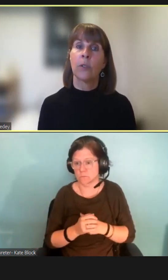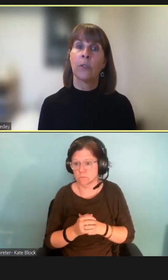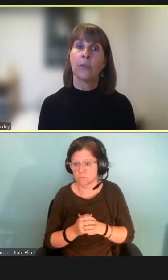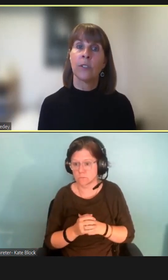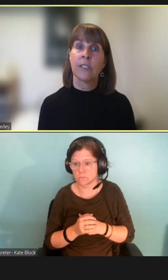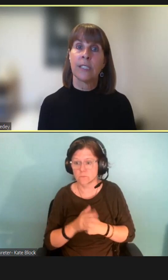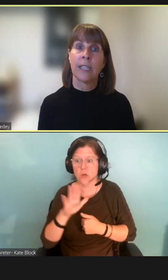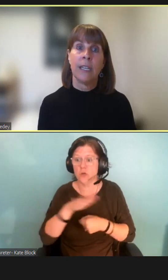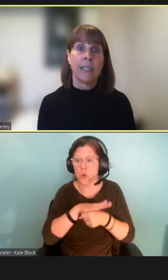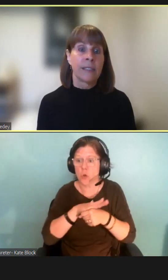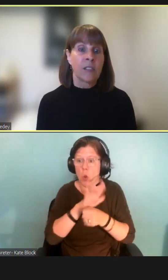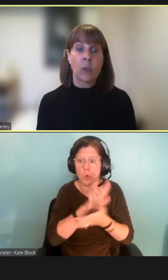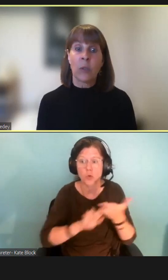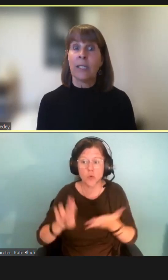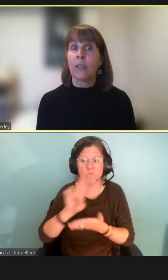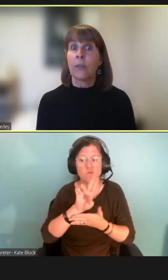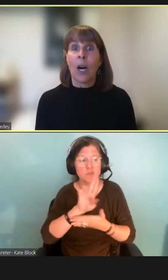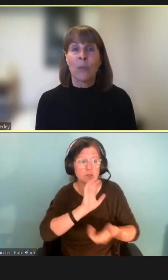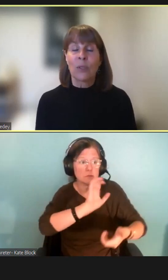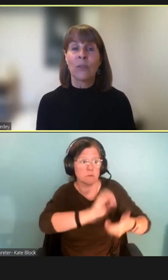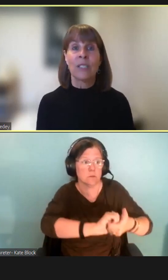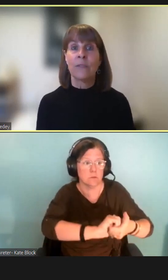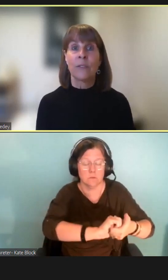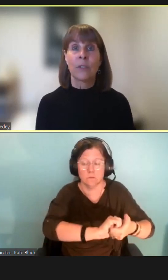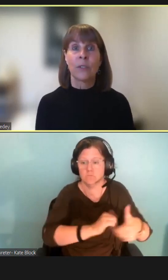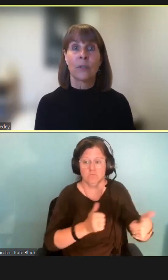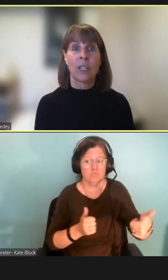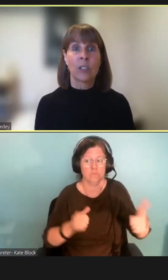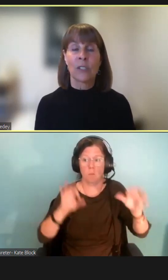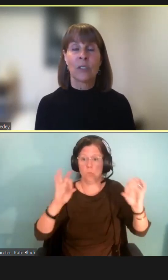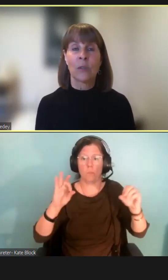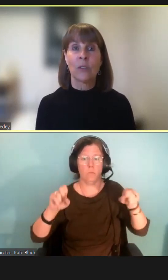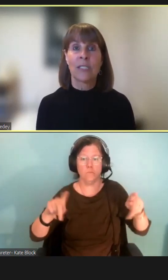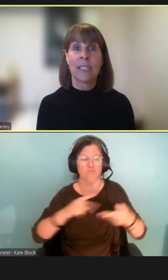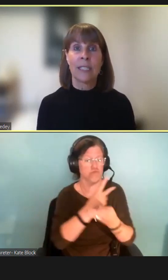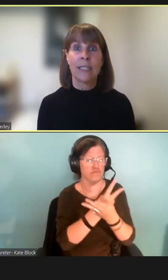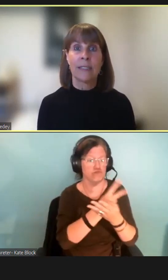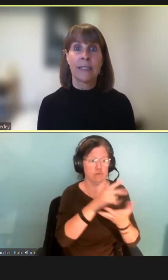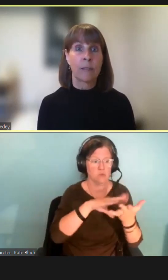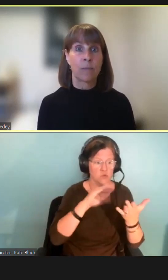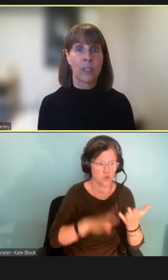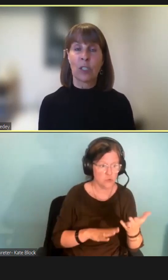University this is a great opportunity for graduate students to get clinical